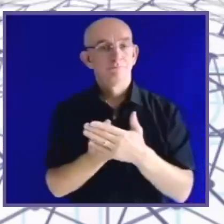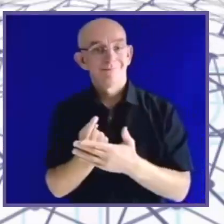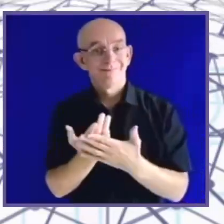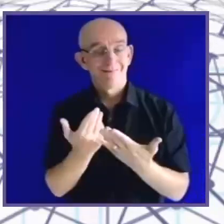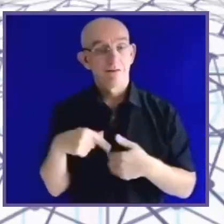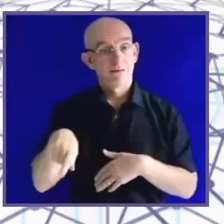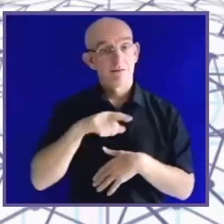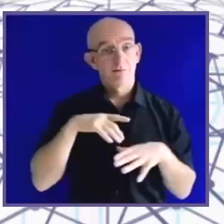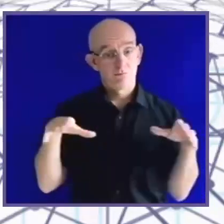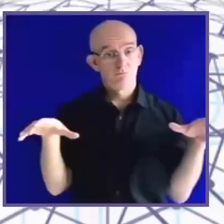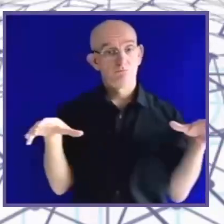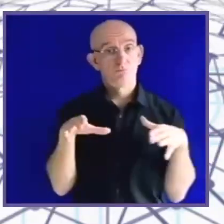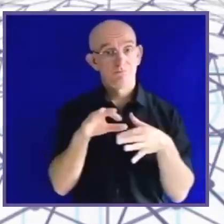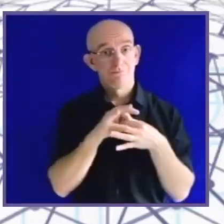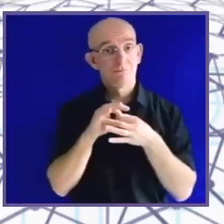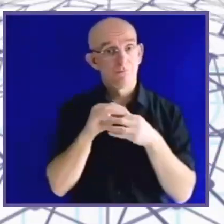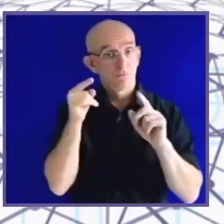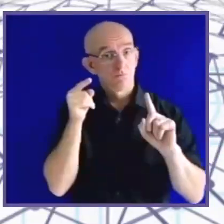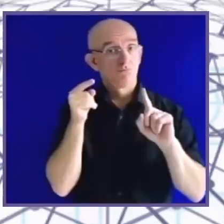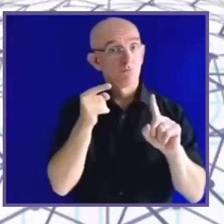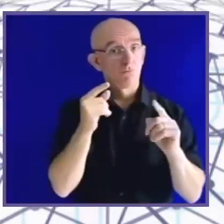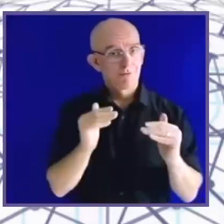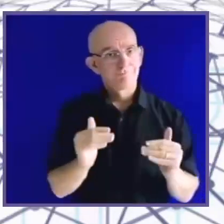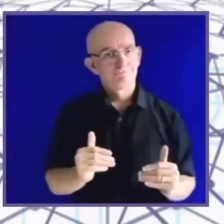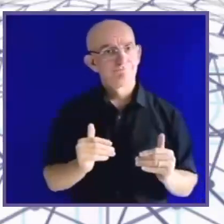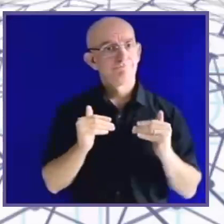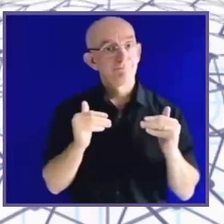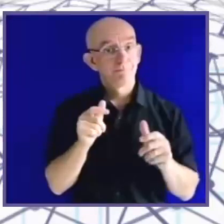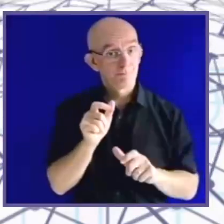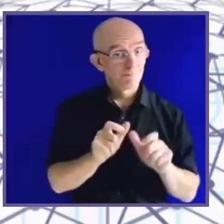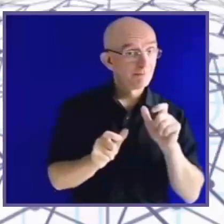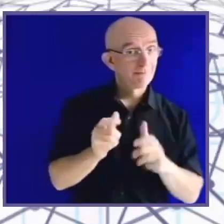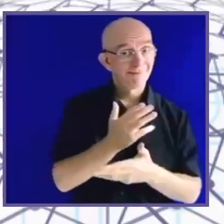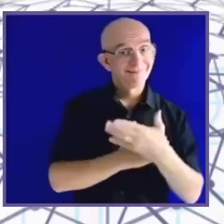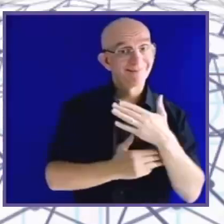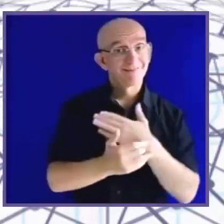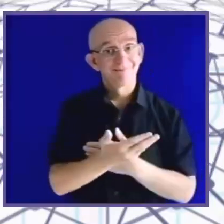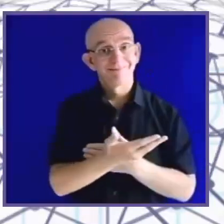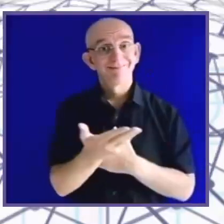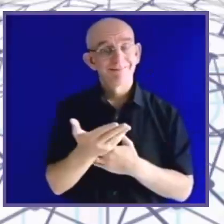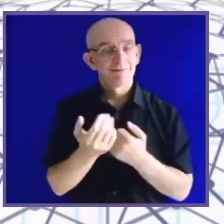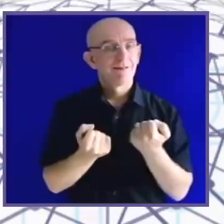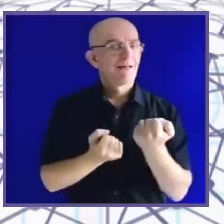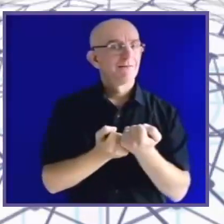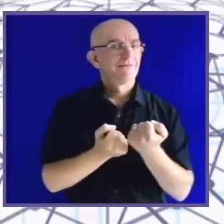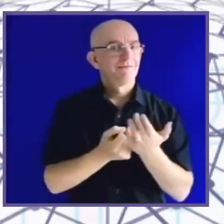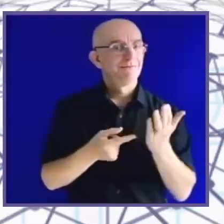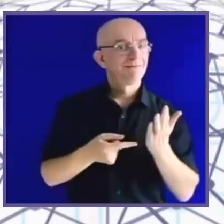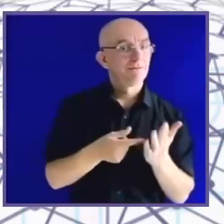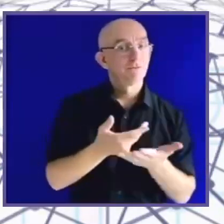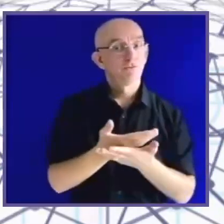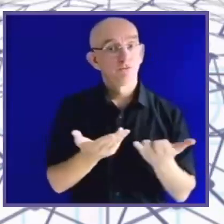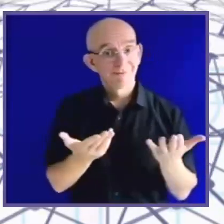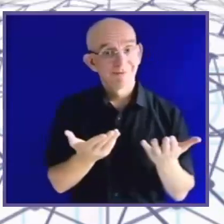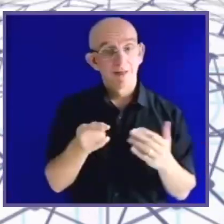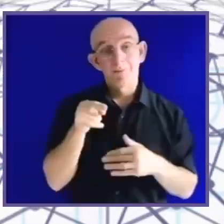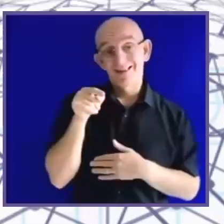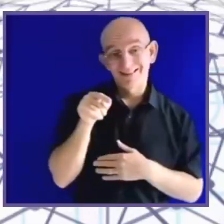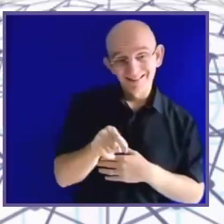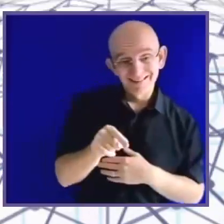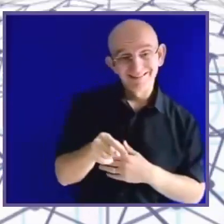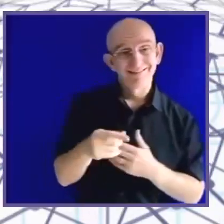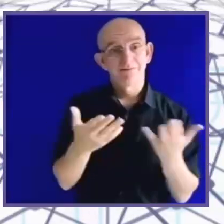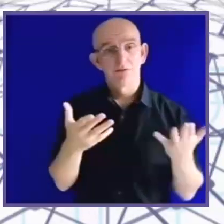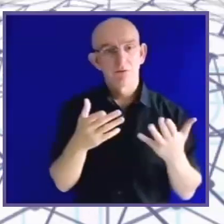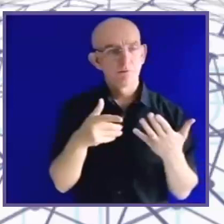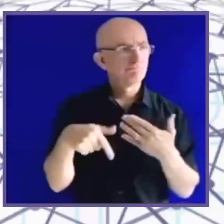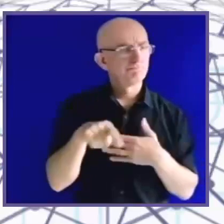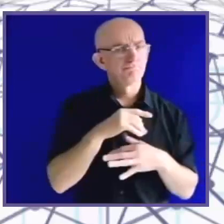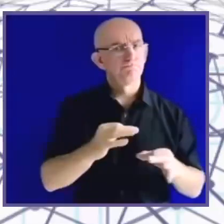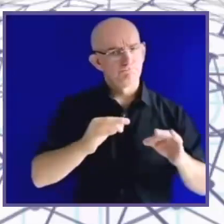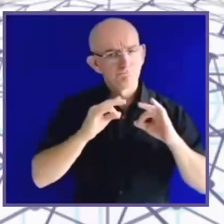technologies with meaningful participation of 80 users and OPDs in 80 related policies